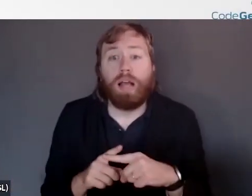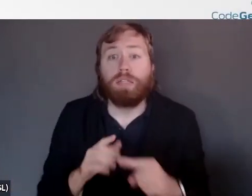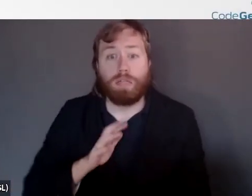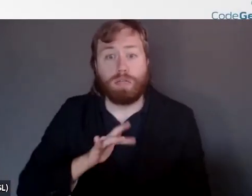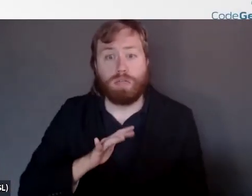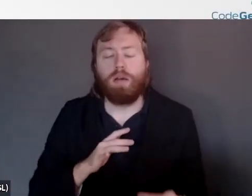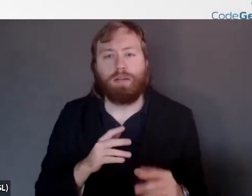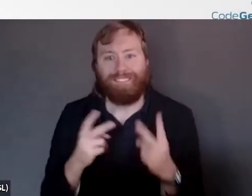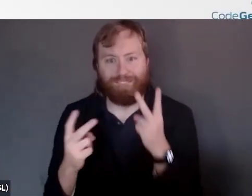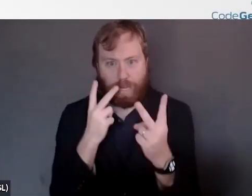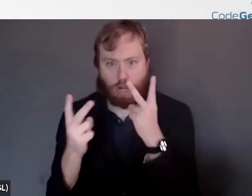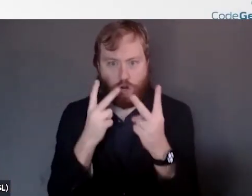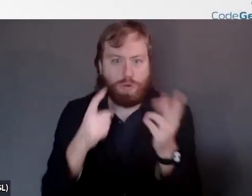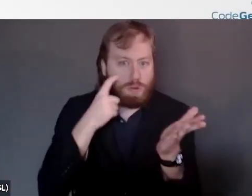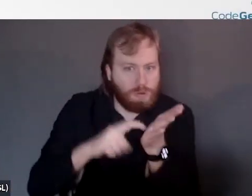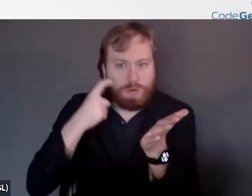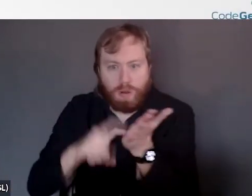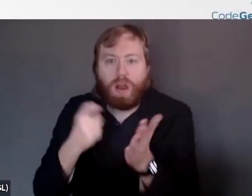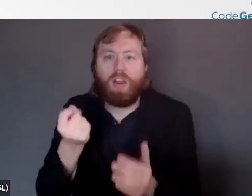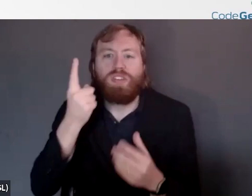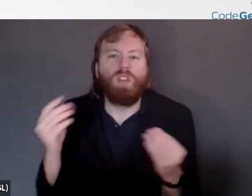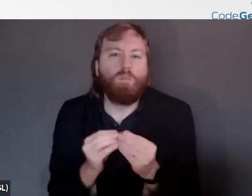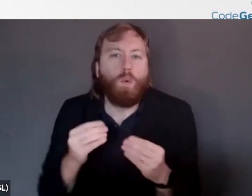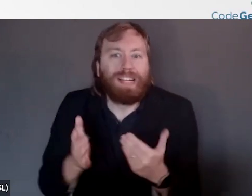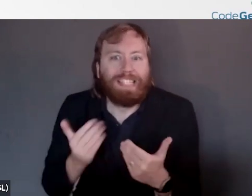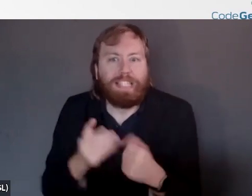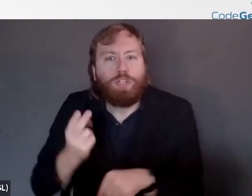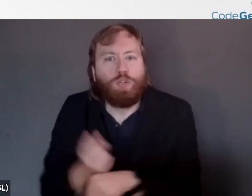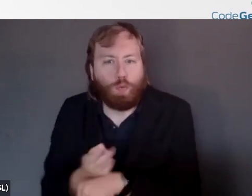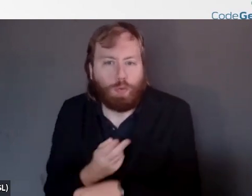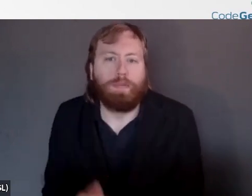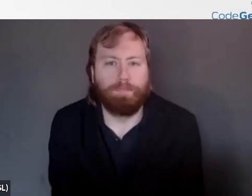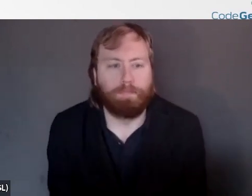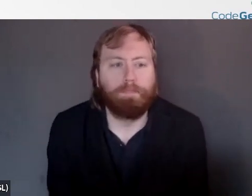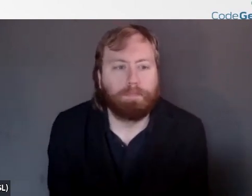In a moment here, Kevin will talk about route tables. On the left-hand column, we have the bus stops,